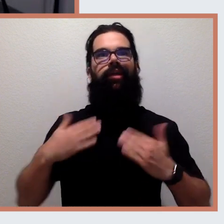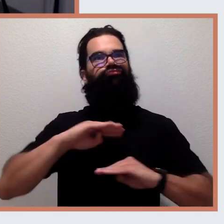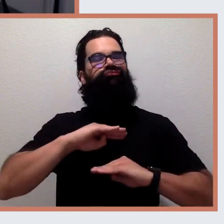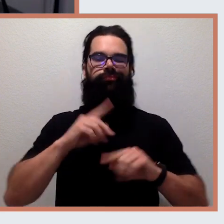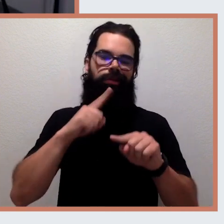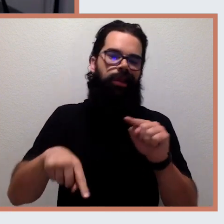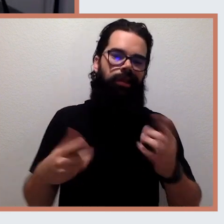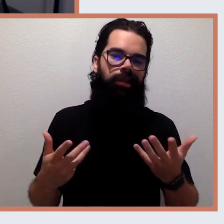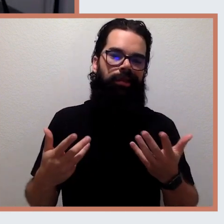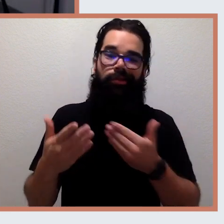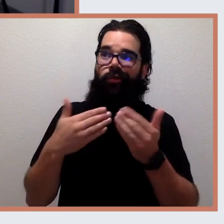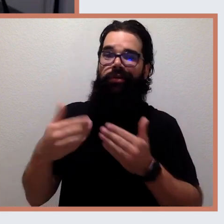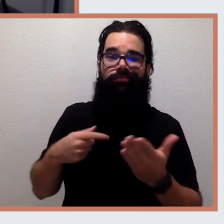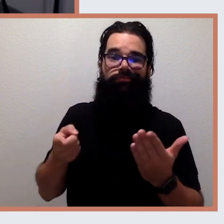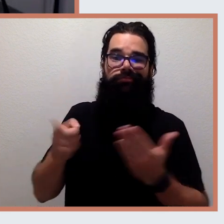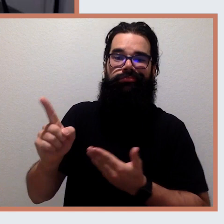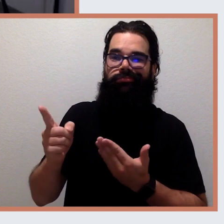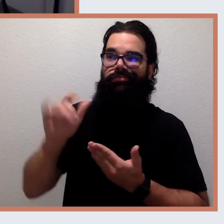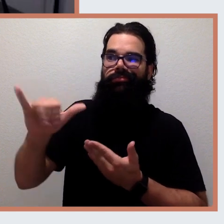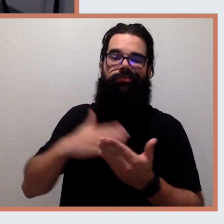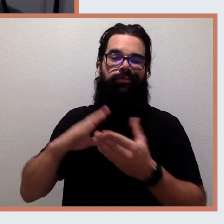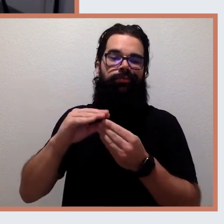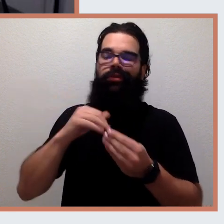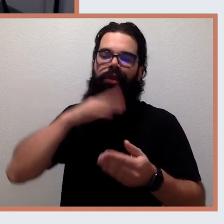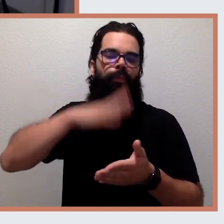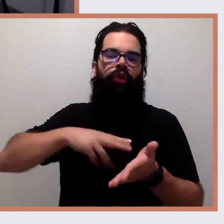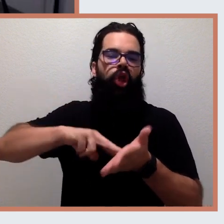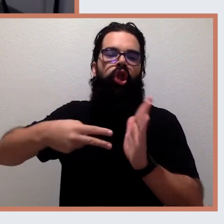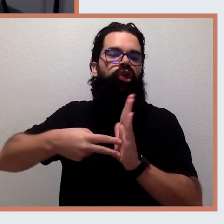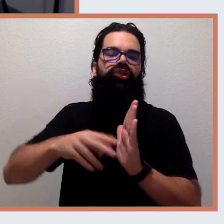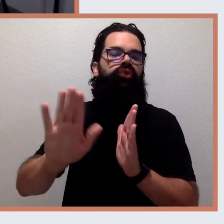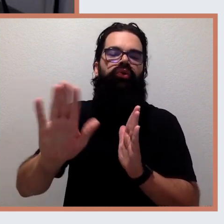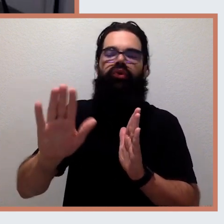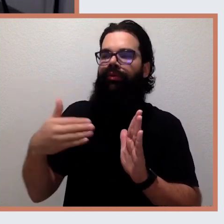Yeah, and, you know, you can't ever please everybody. And, again, if I did offend anybody